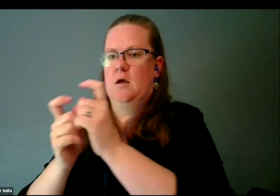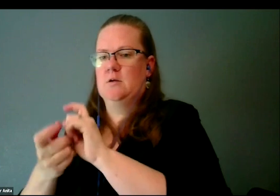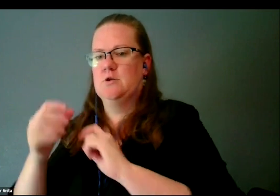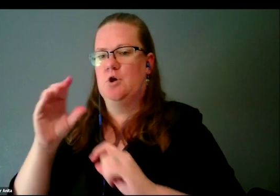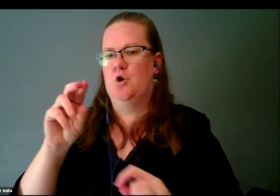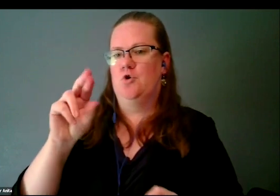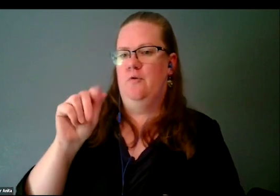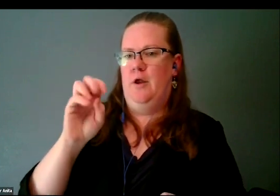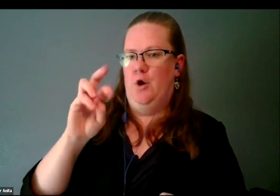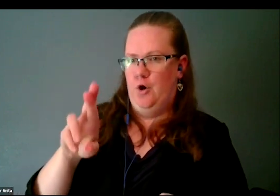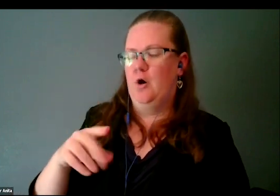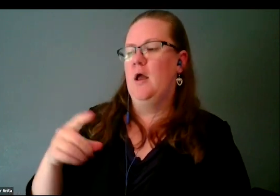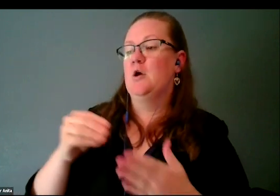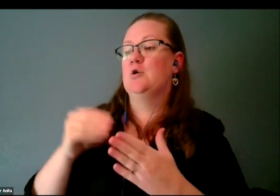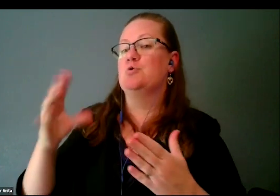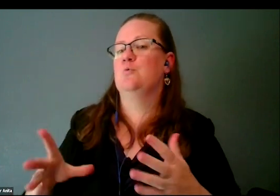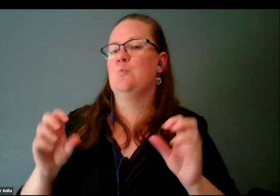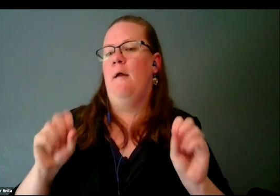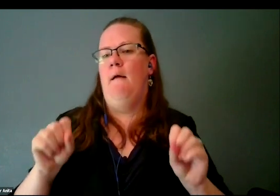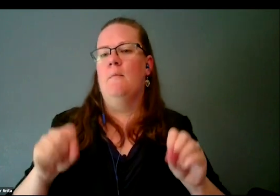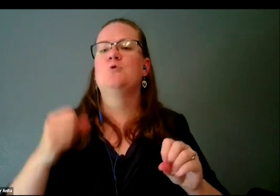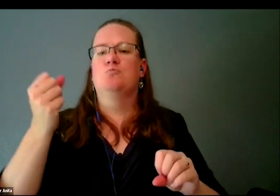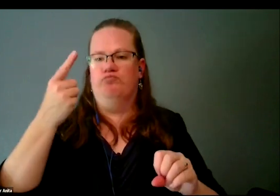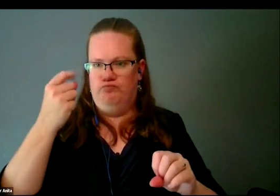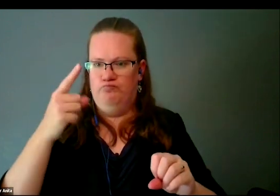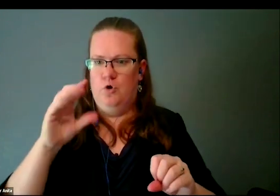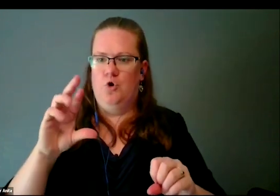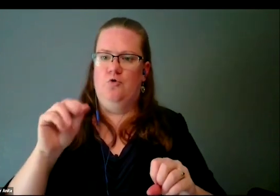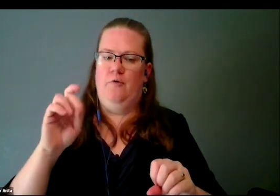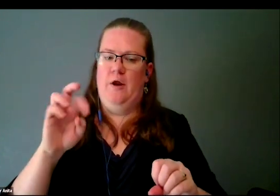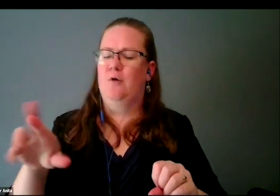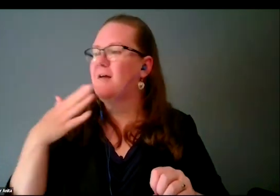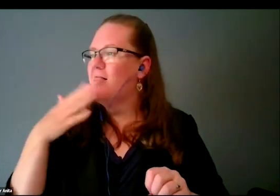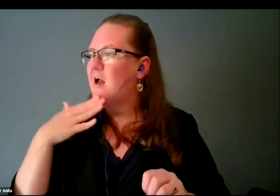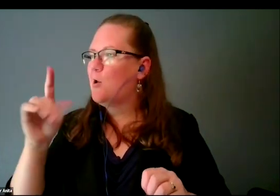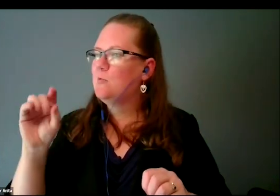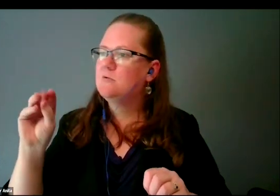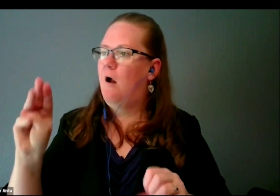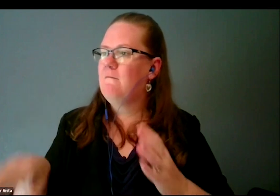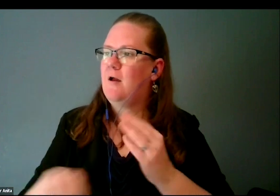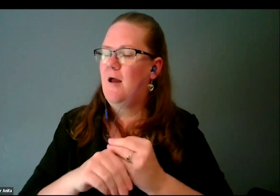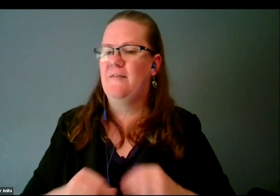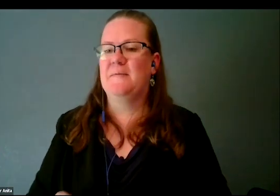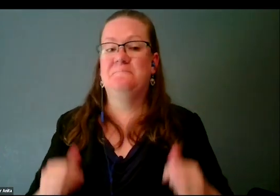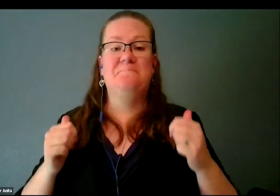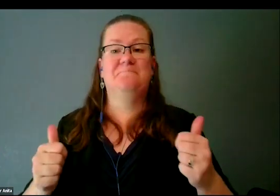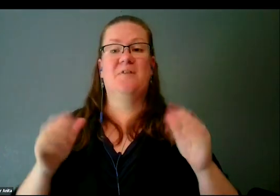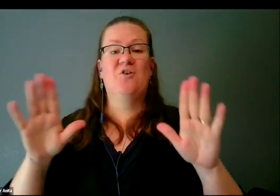especially if the data is a little bit exaggerated there. Thank you, Tom, for that addition. Great. Michael, thank you so much for your presentation